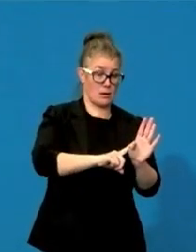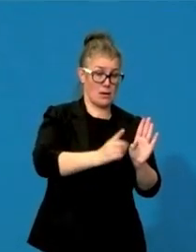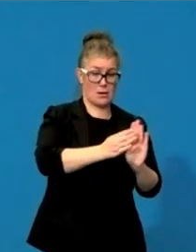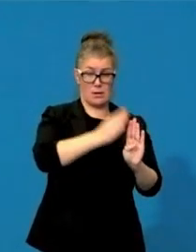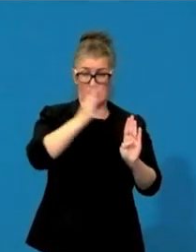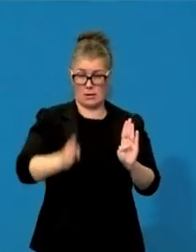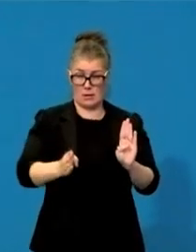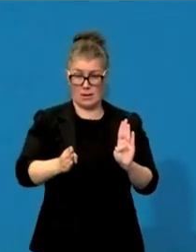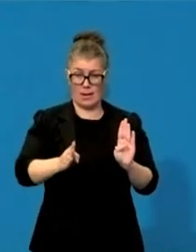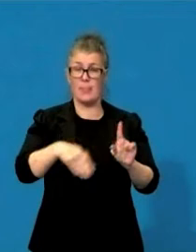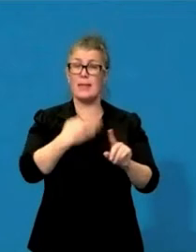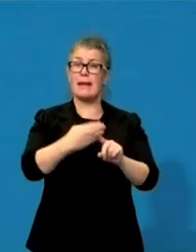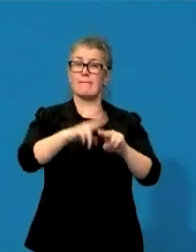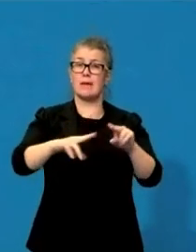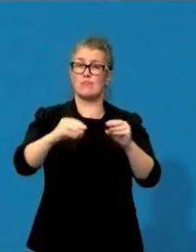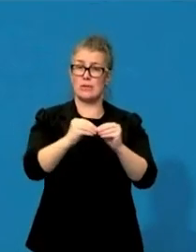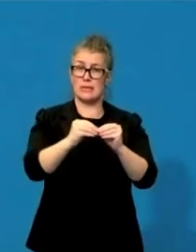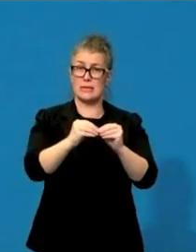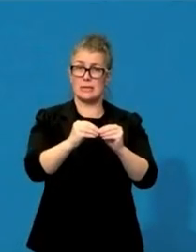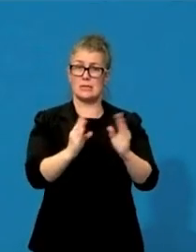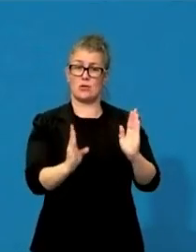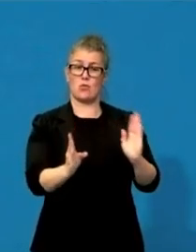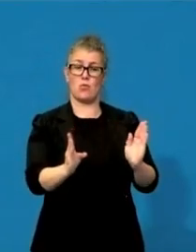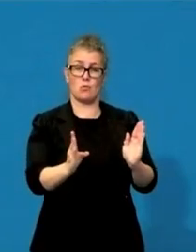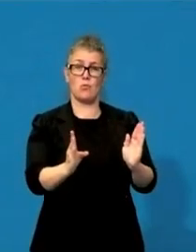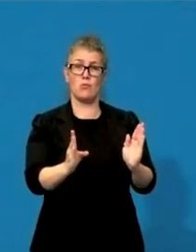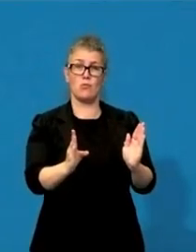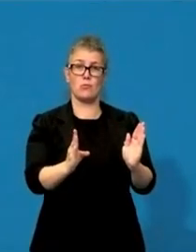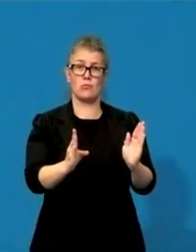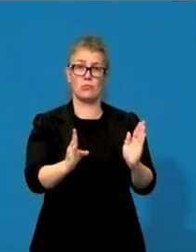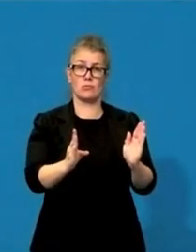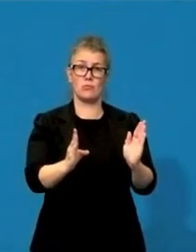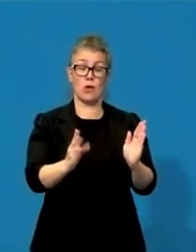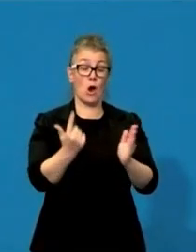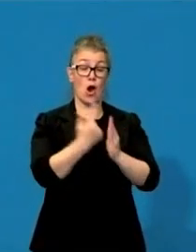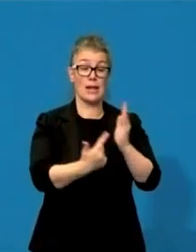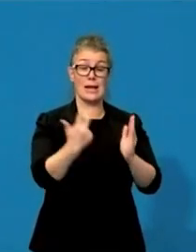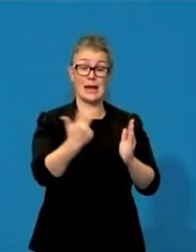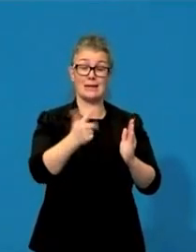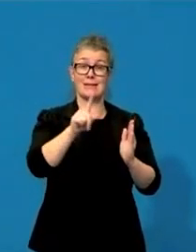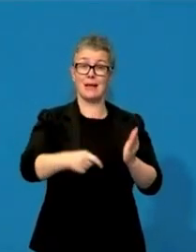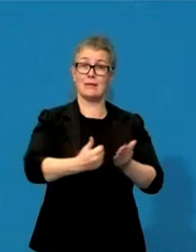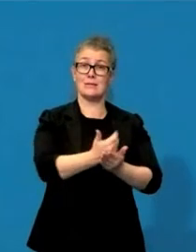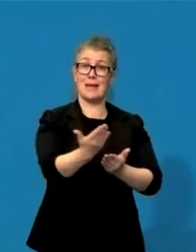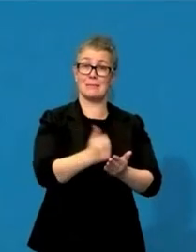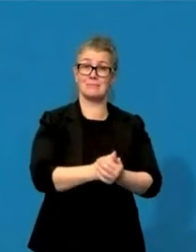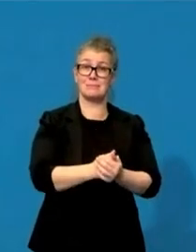February 2022, there is only $18,000 that's been spent out of that $248,000.